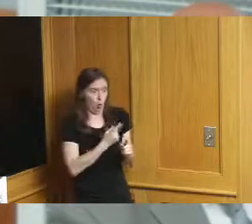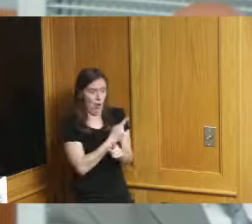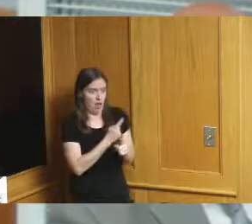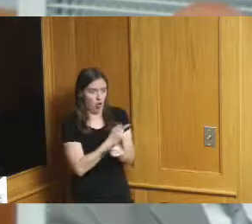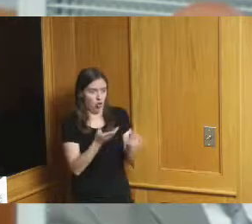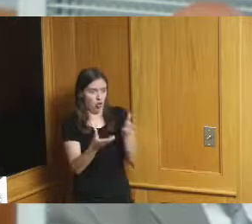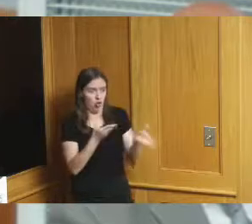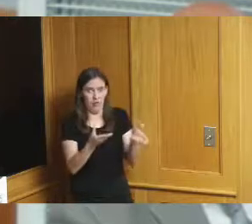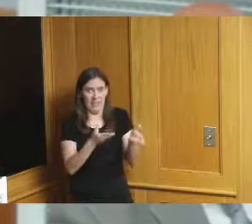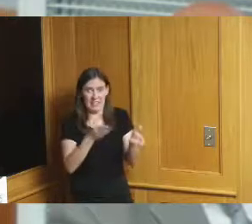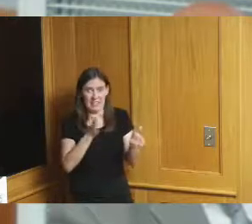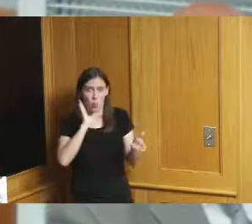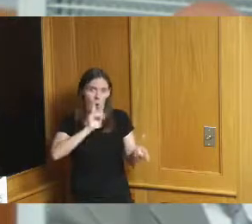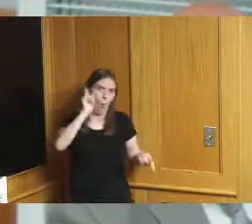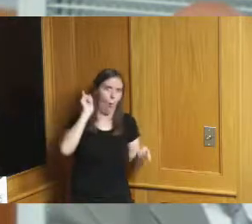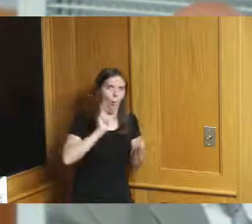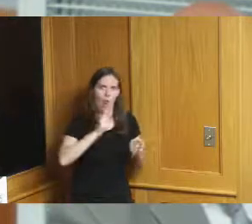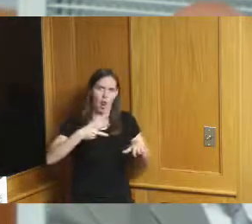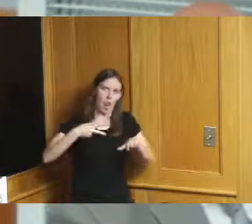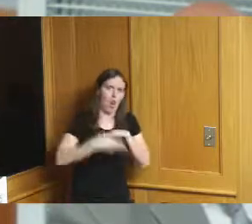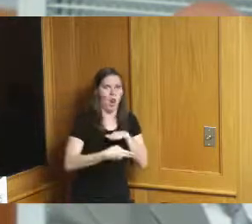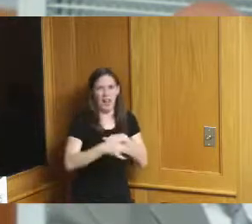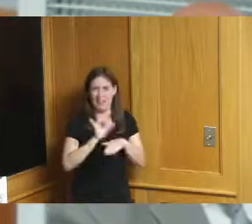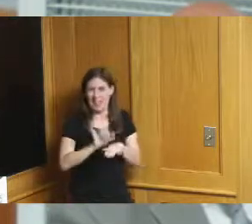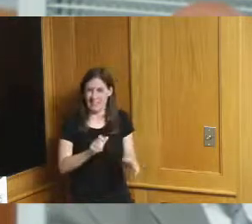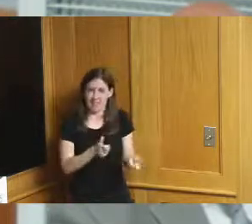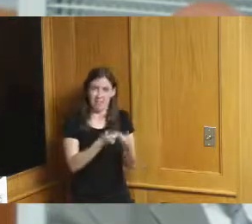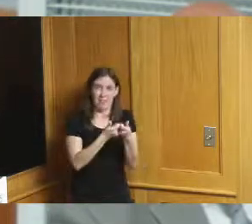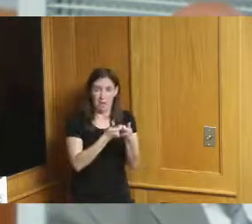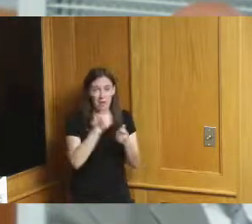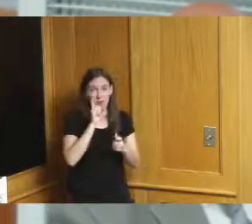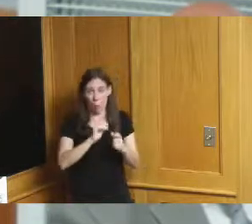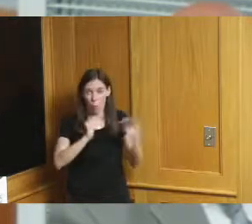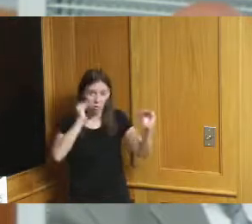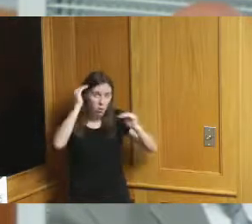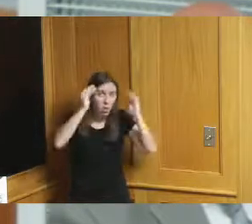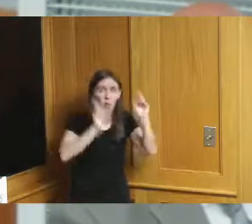which would create challenges for people to get to work for people to get to health